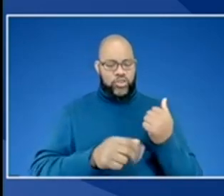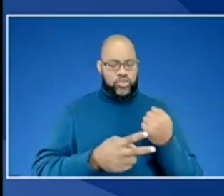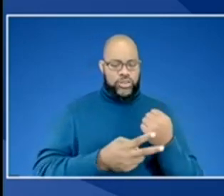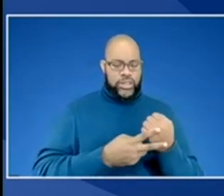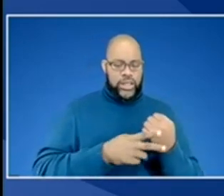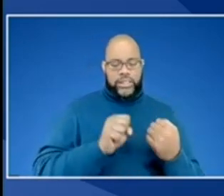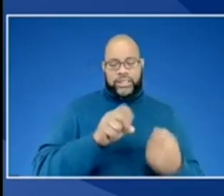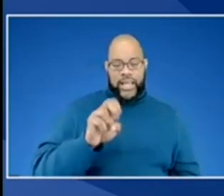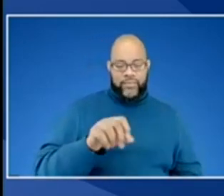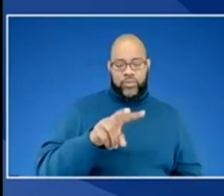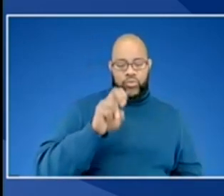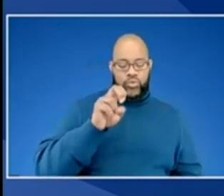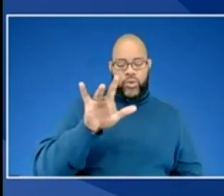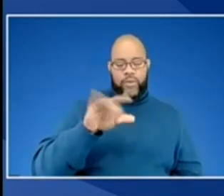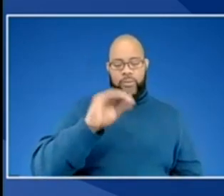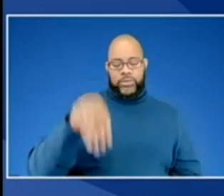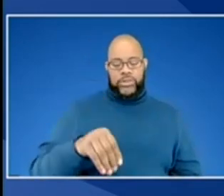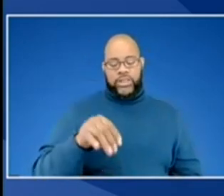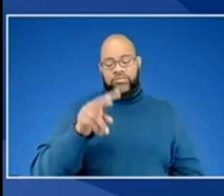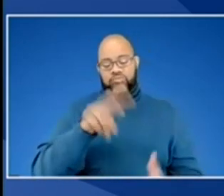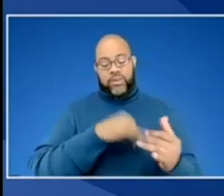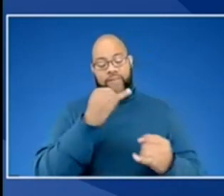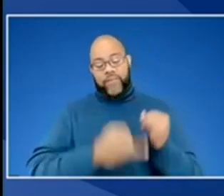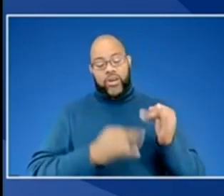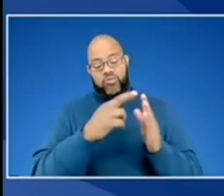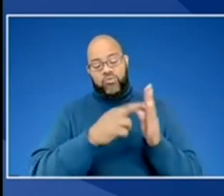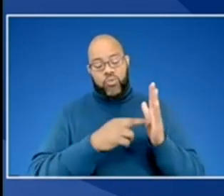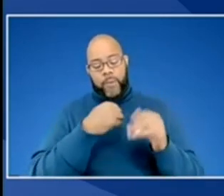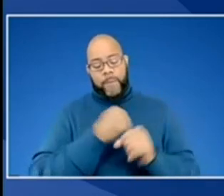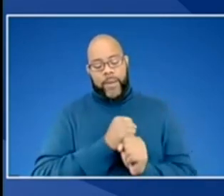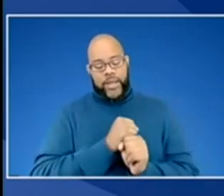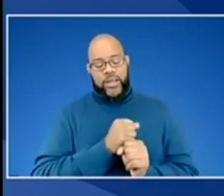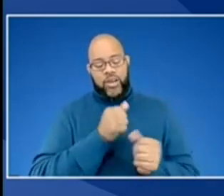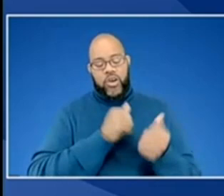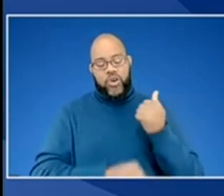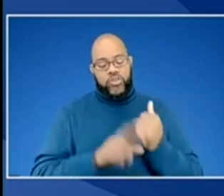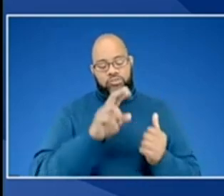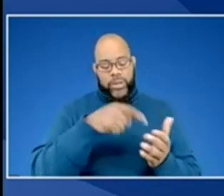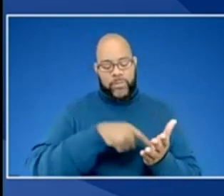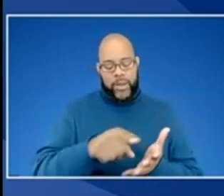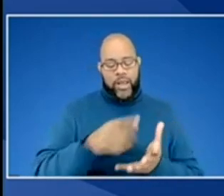And in reading the final rulemaking under REPAYE, a lot of that explanation was